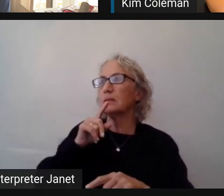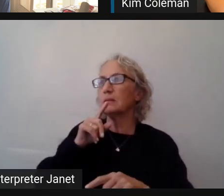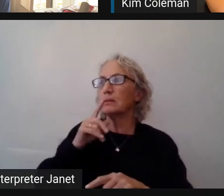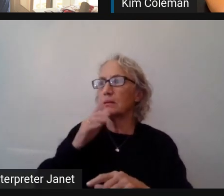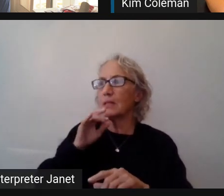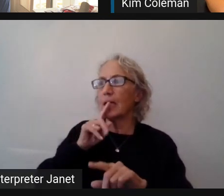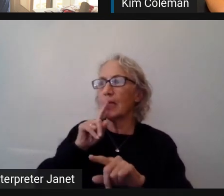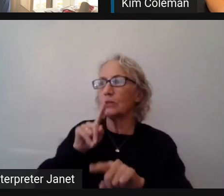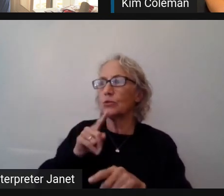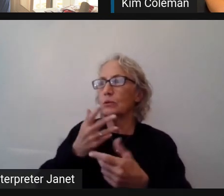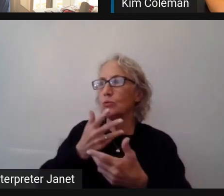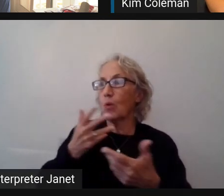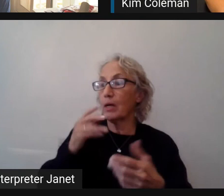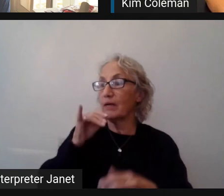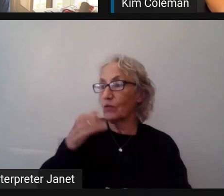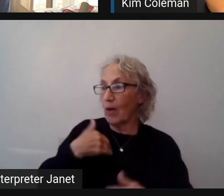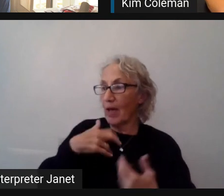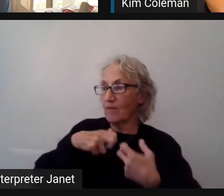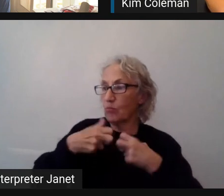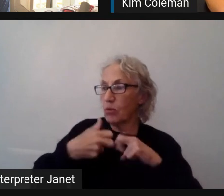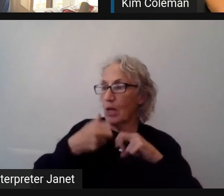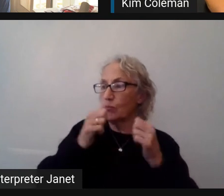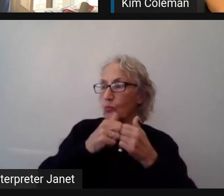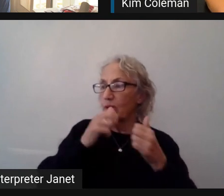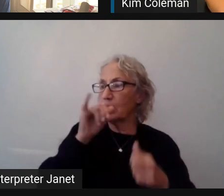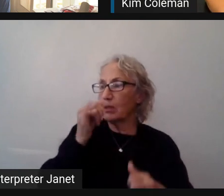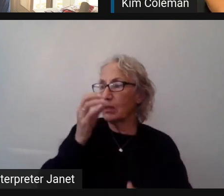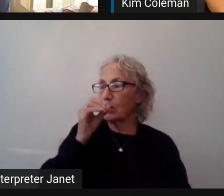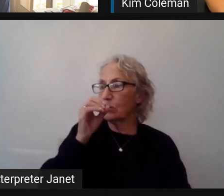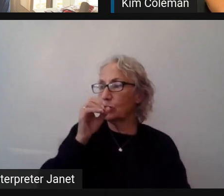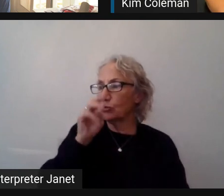I think the best option is going to- you go to joomla.org